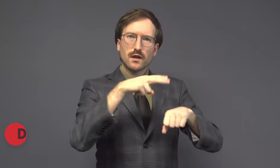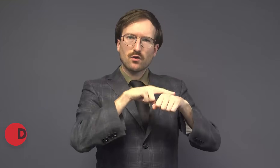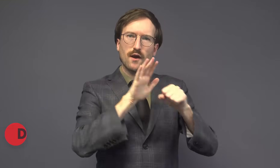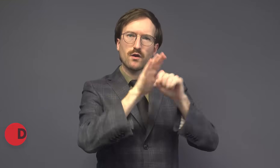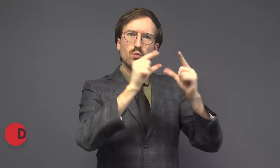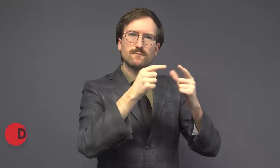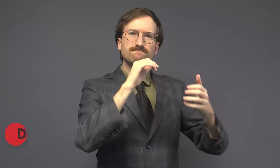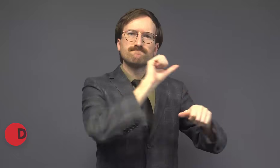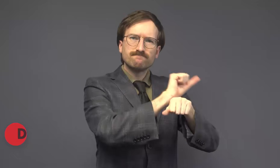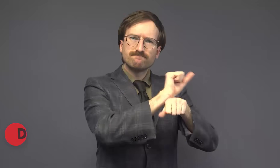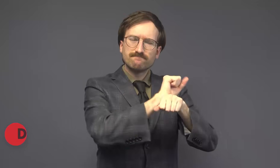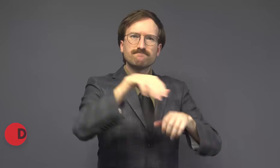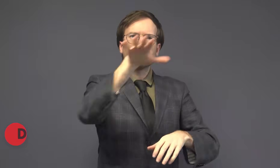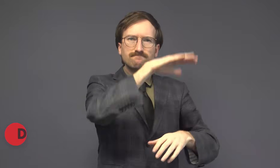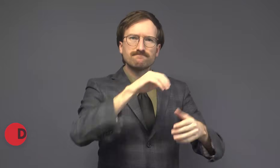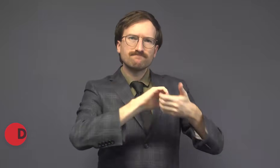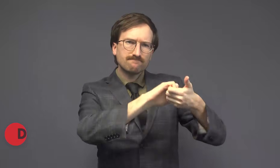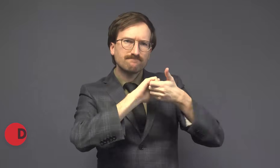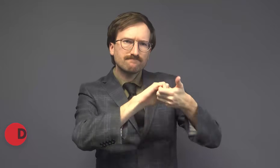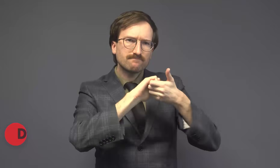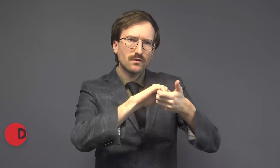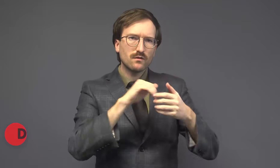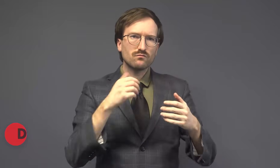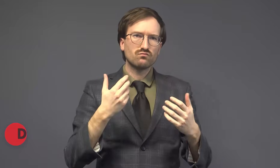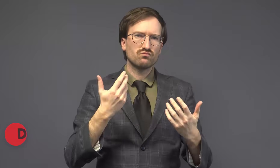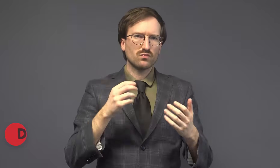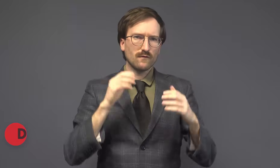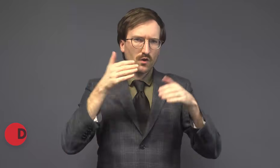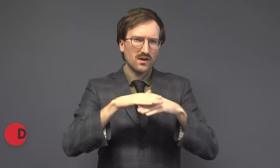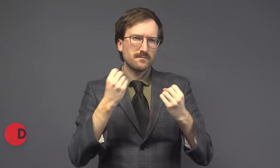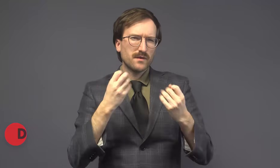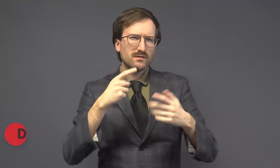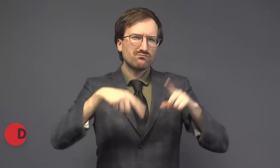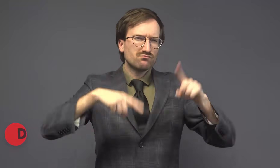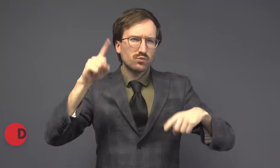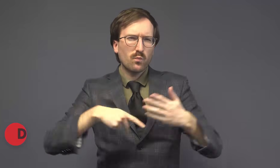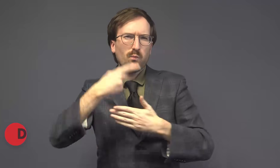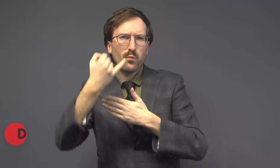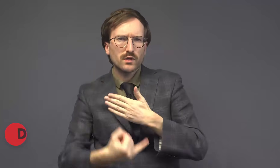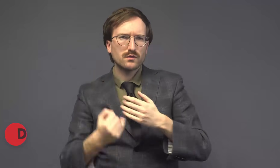national advocacy groups to ensure the federal government to